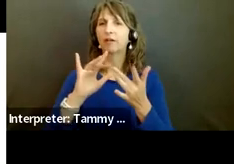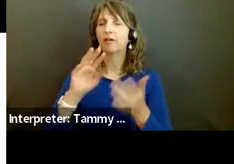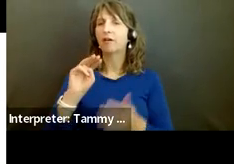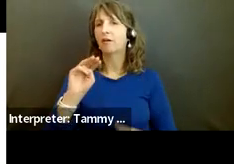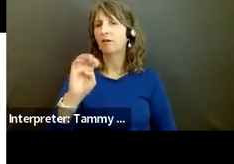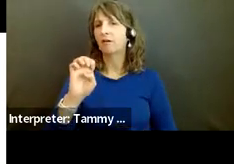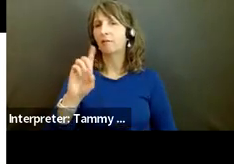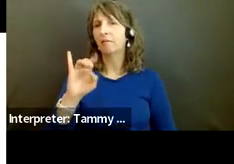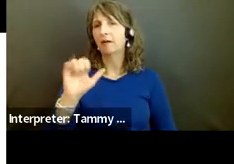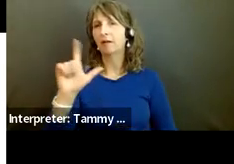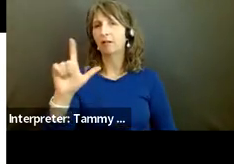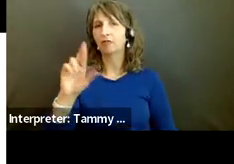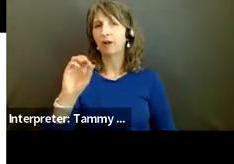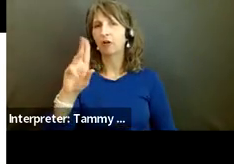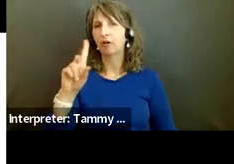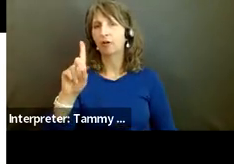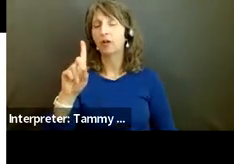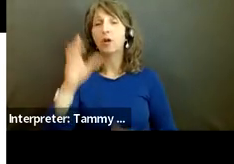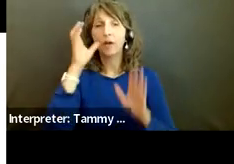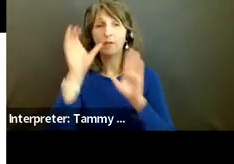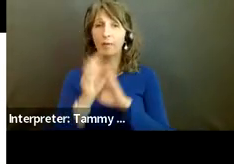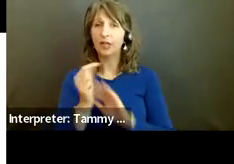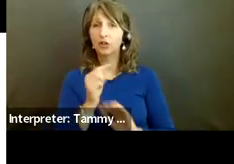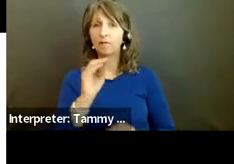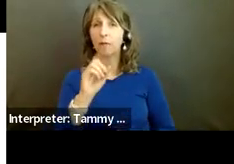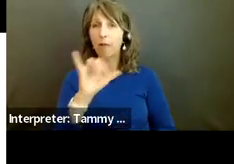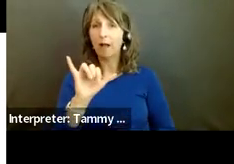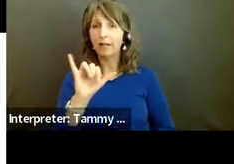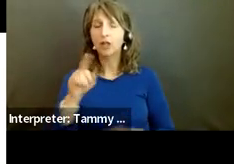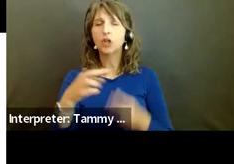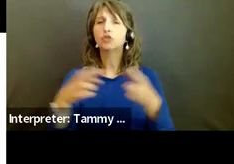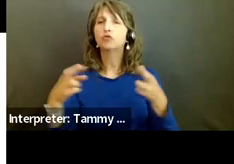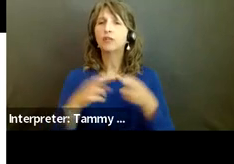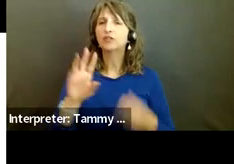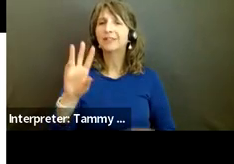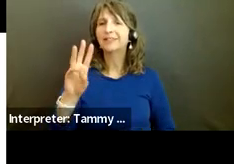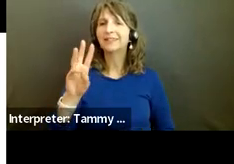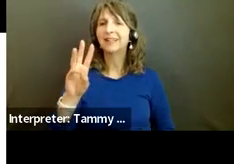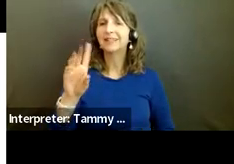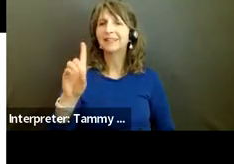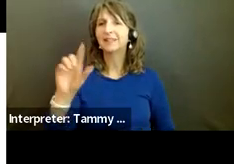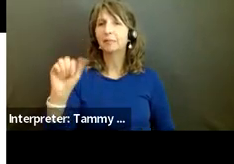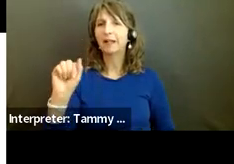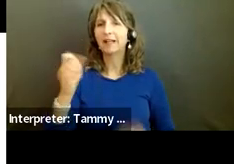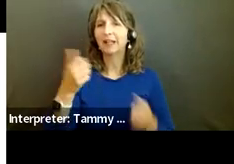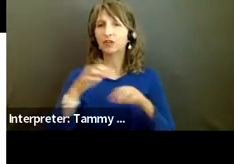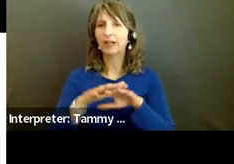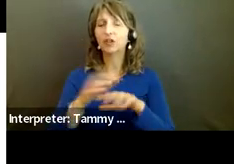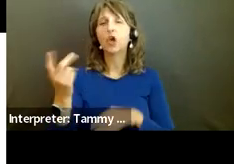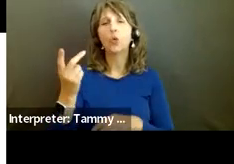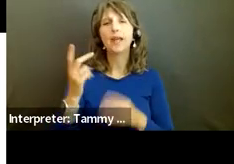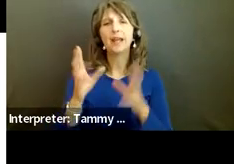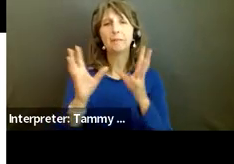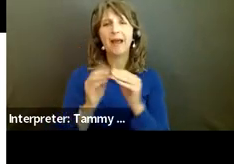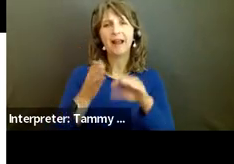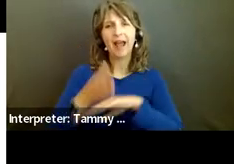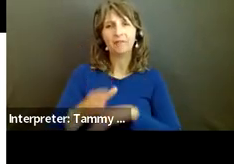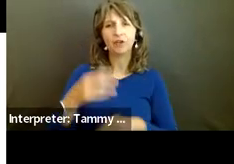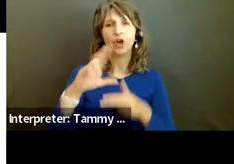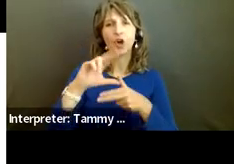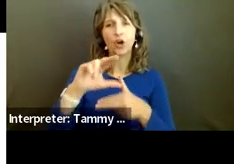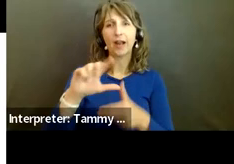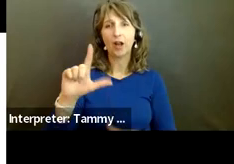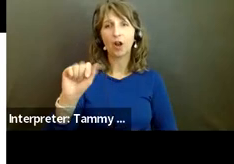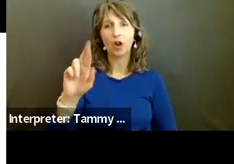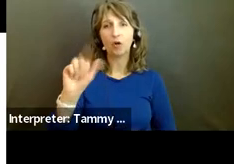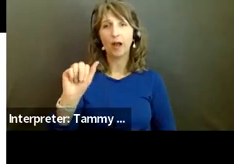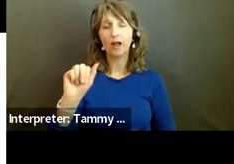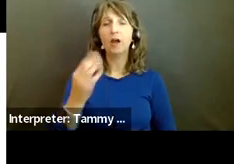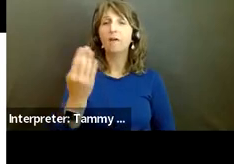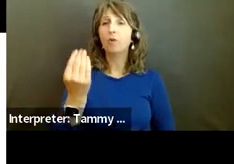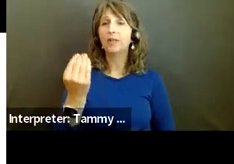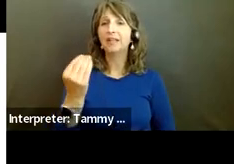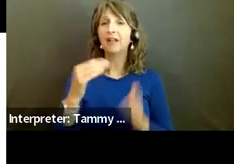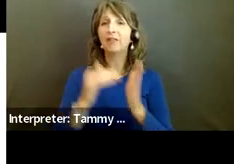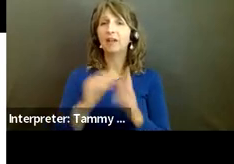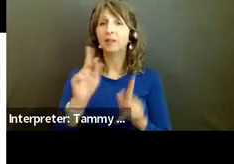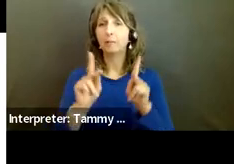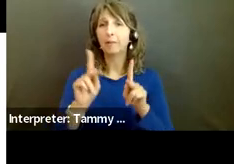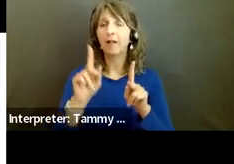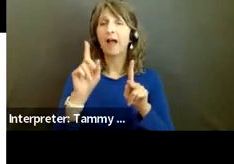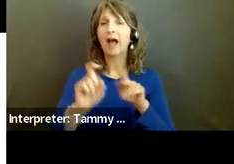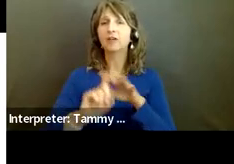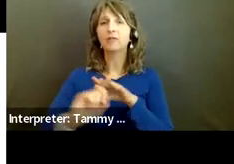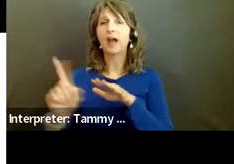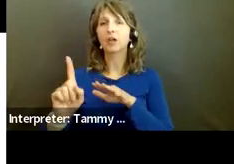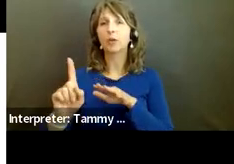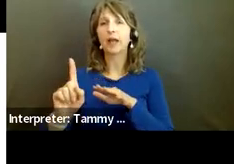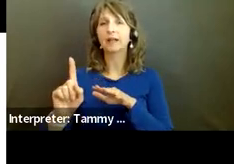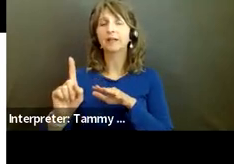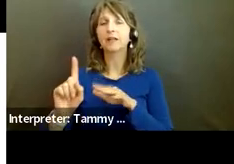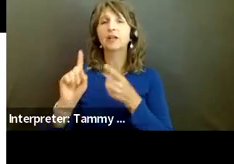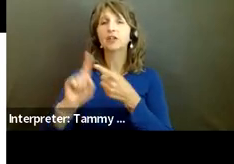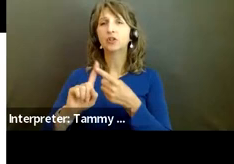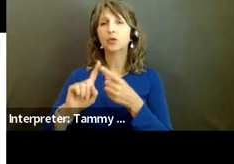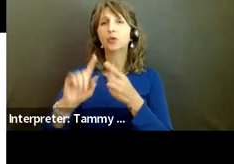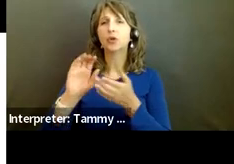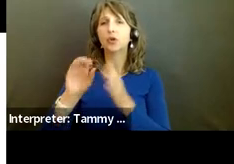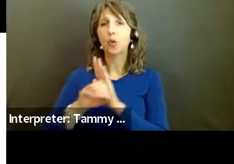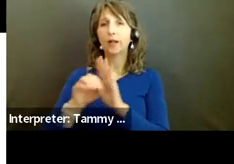So she is in the region 6 disability integration. She and I met after Hurricane Laura where 14,000 evacuees were, evacuated to the city of New Orleans in non congregate shelters, which were actually just our fancy hotels downtown.